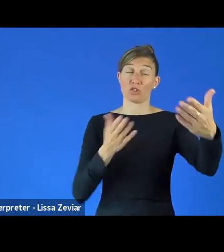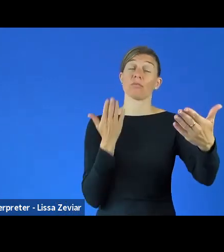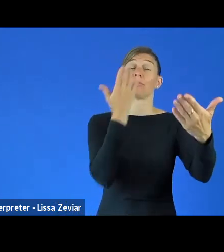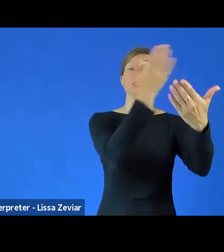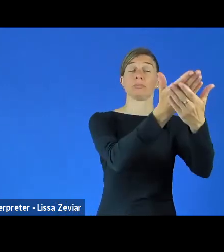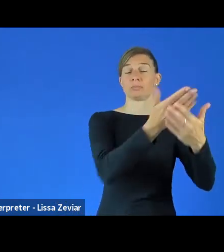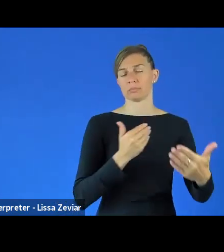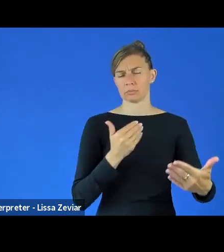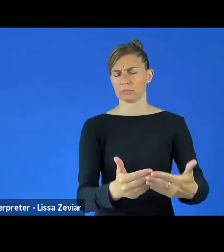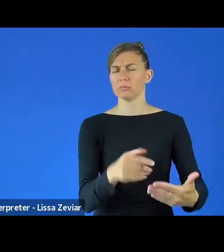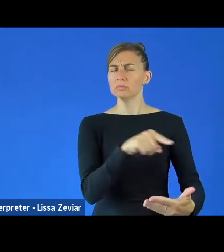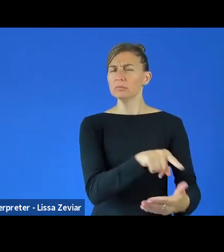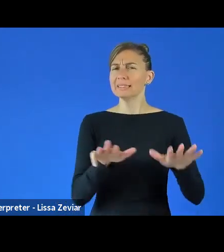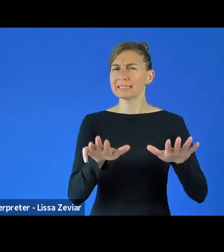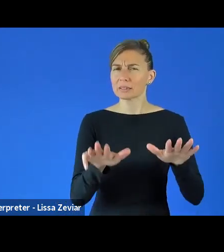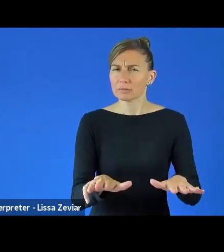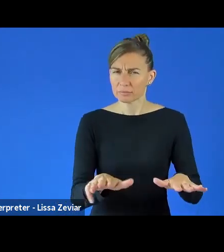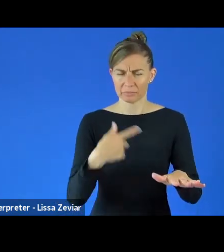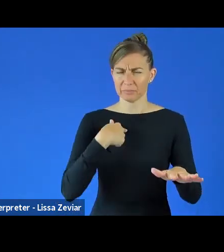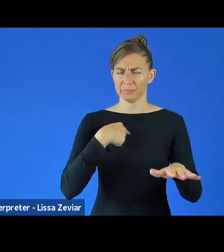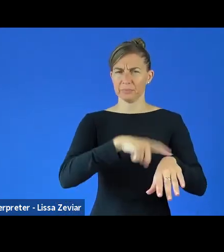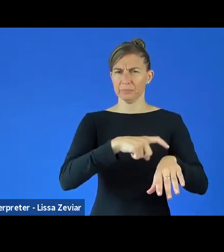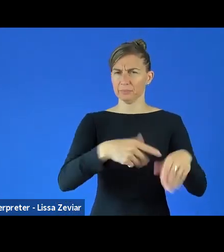that will be the deadline to send comments.